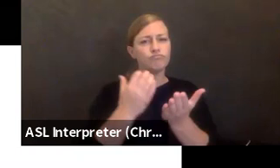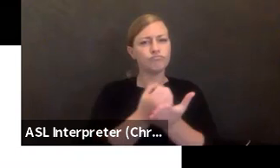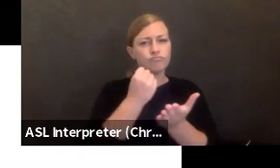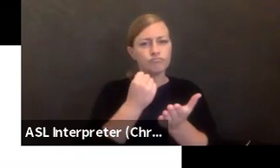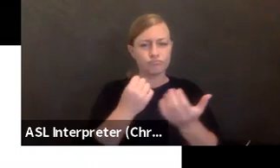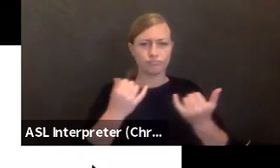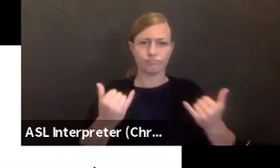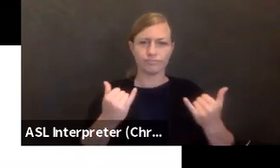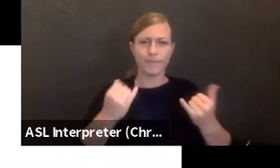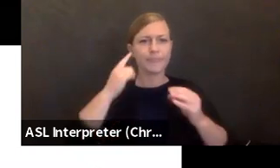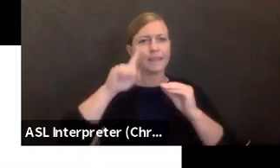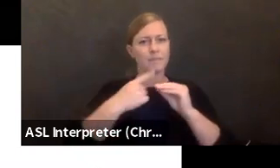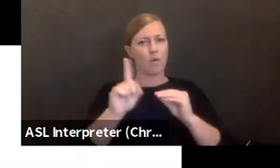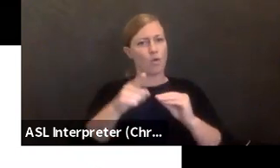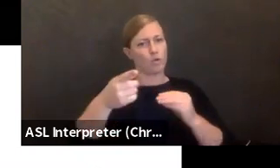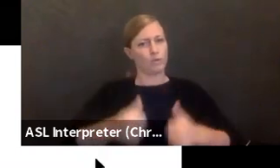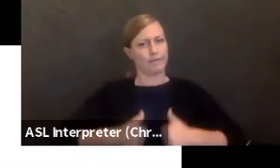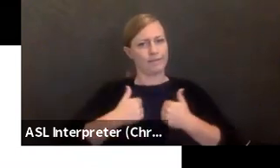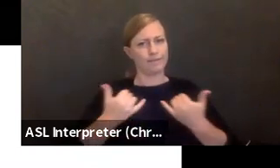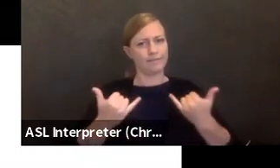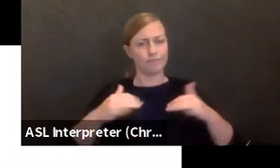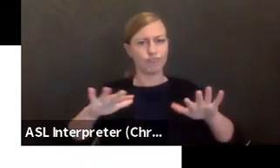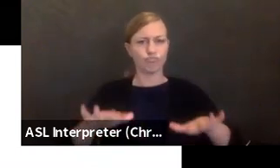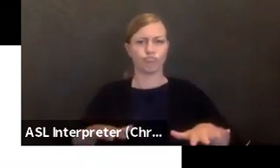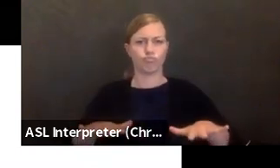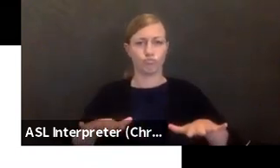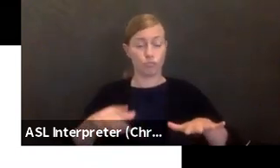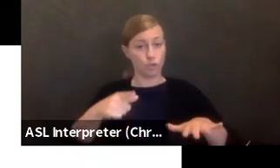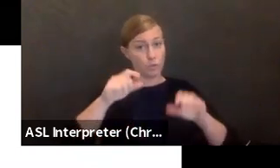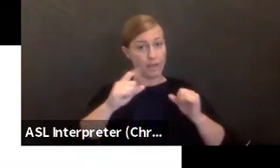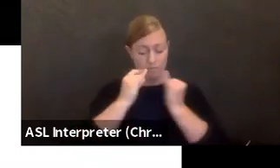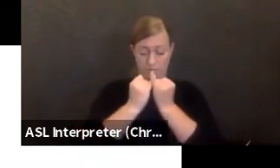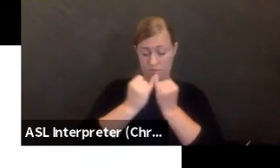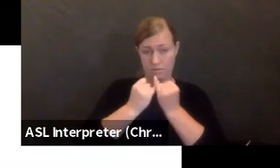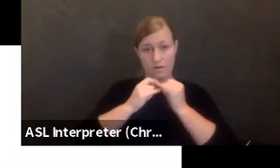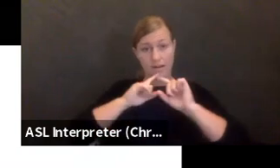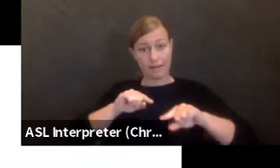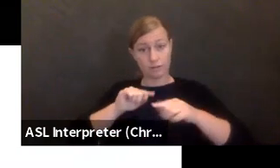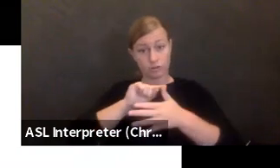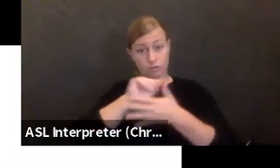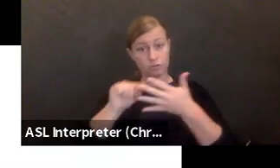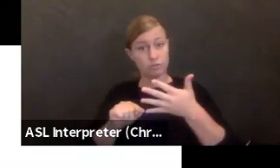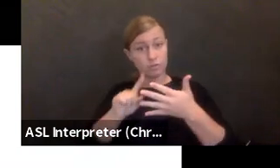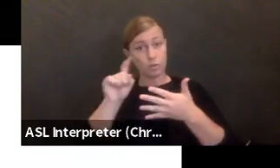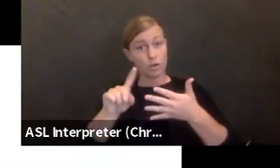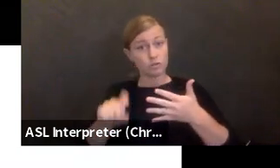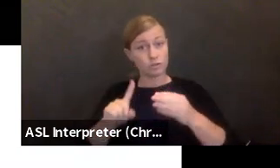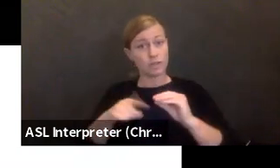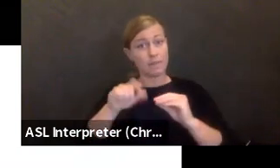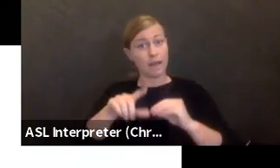ANDREW: